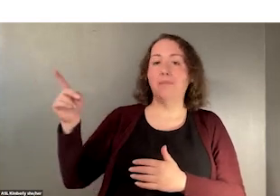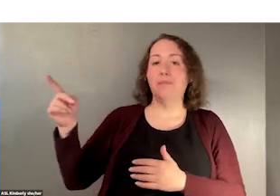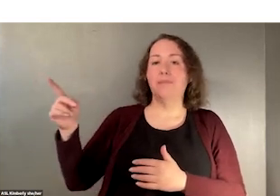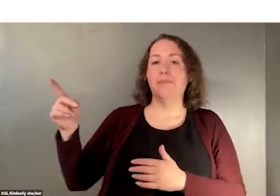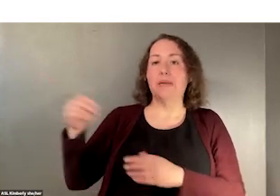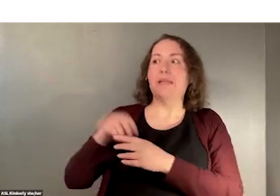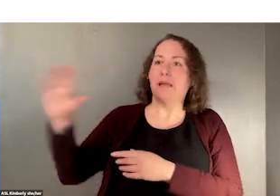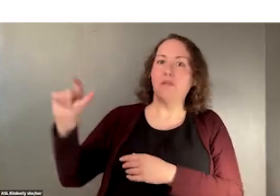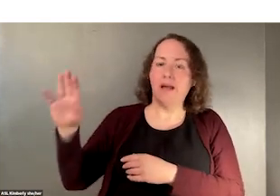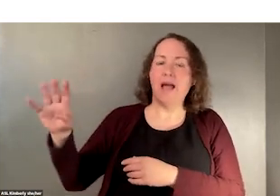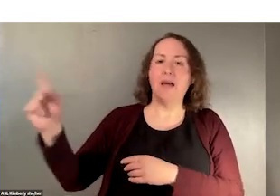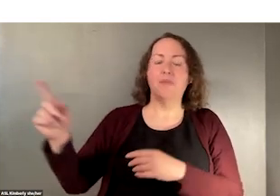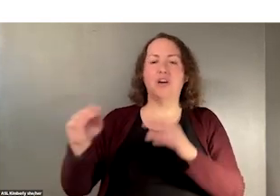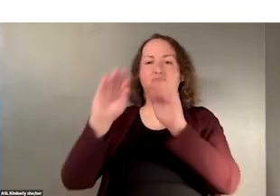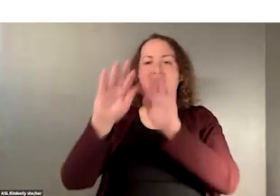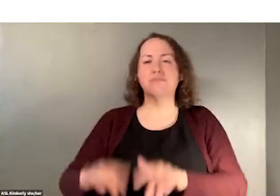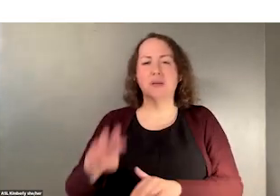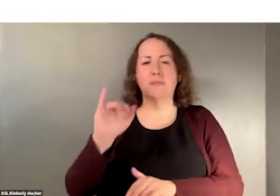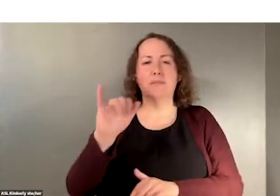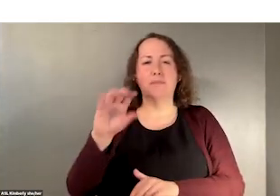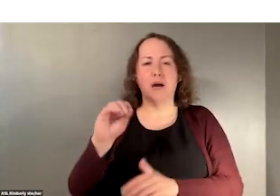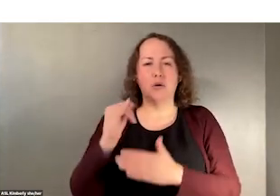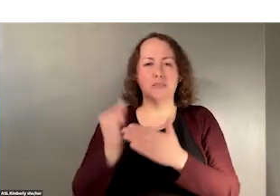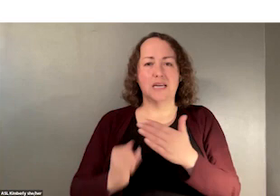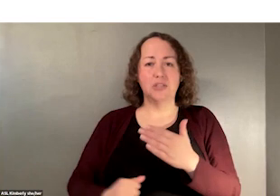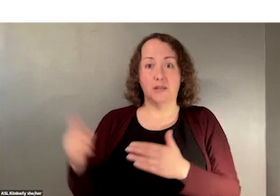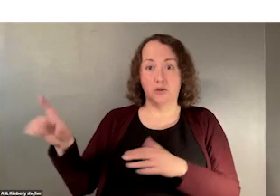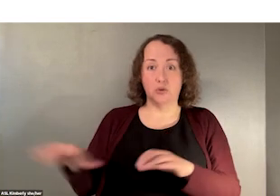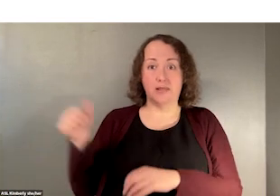And what they'll see is "Delegated CVs."